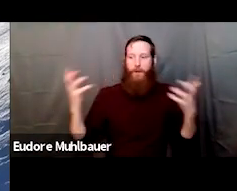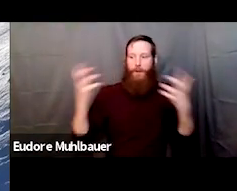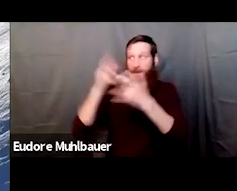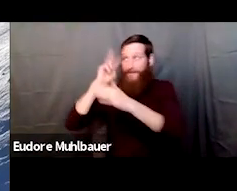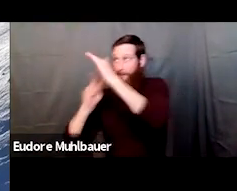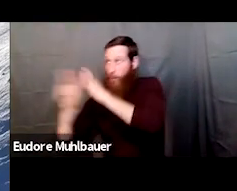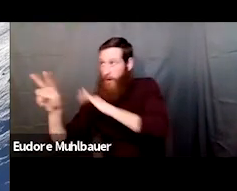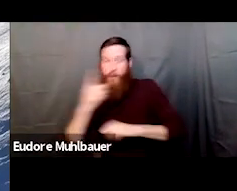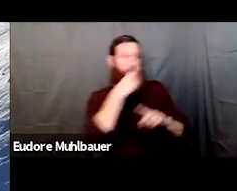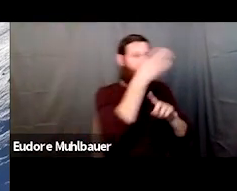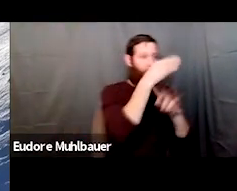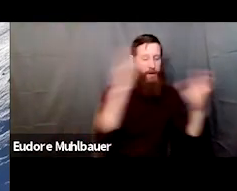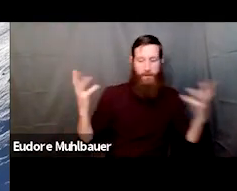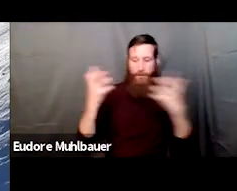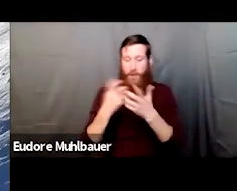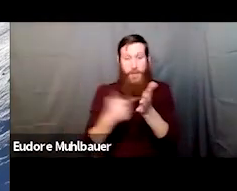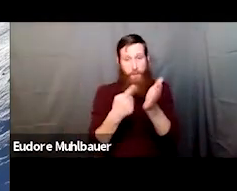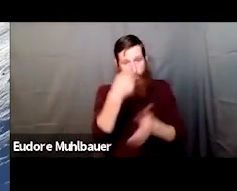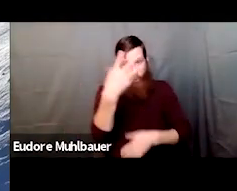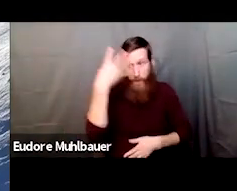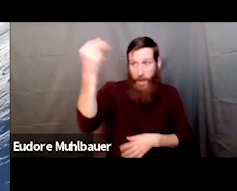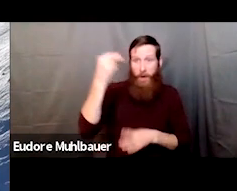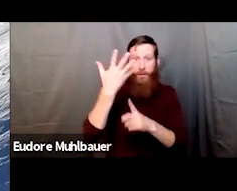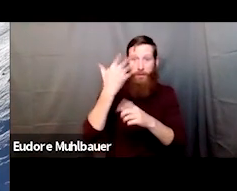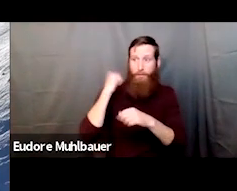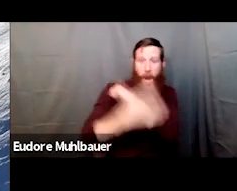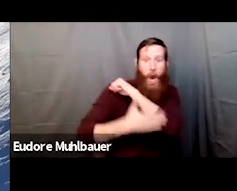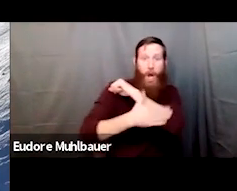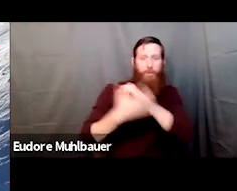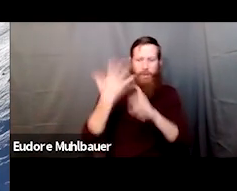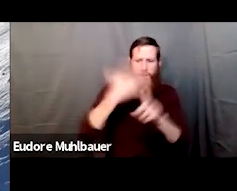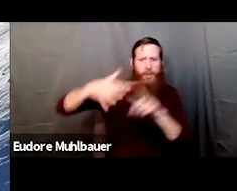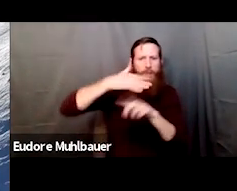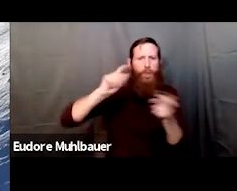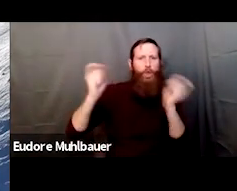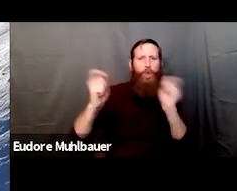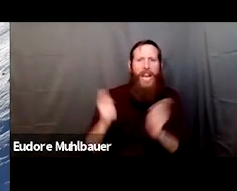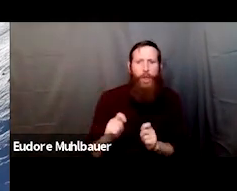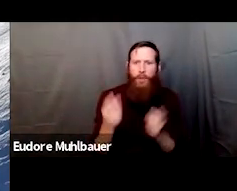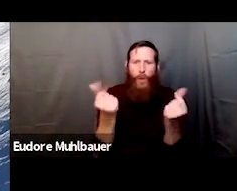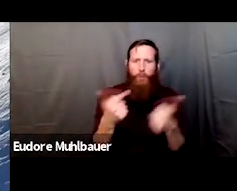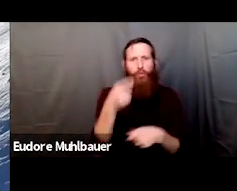because conditions are changing really rapidly in the backcountry and we need to adjust our travel plan accordingly